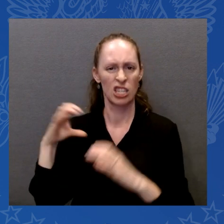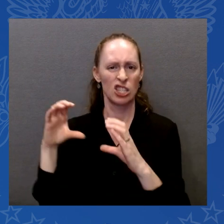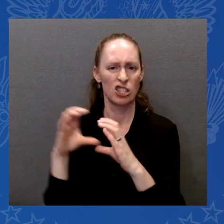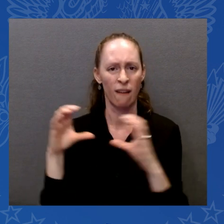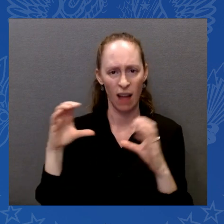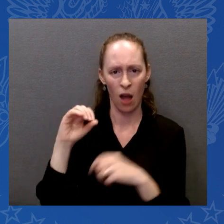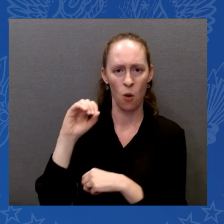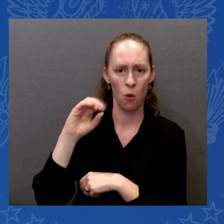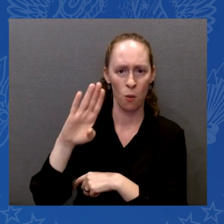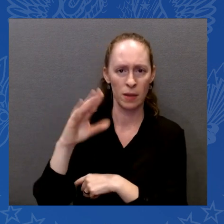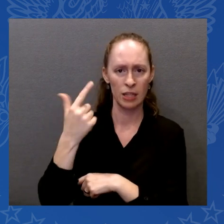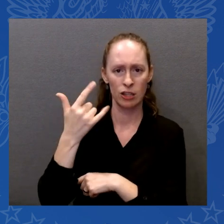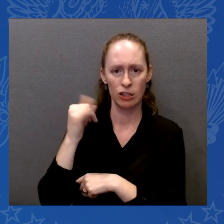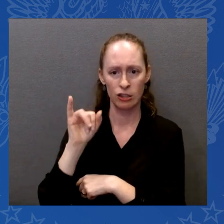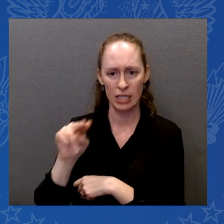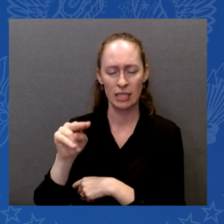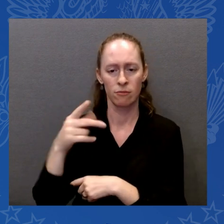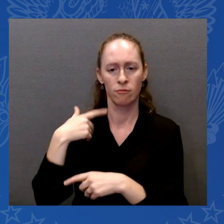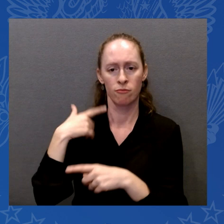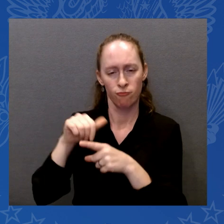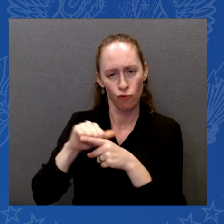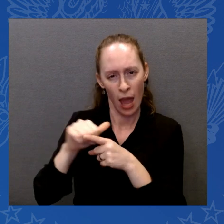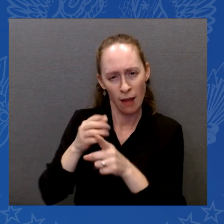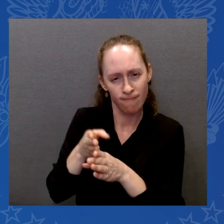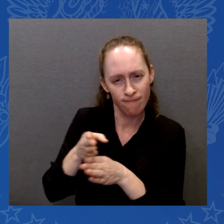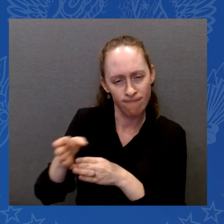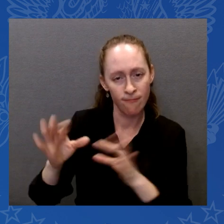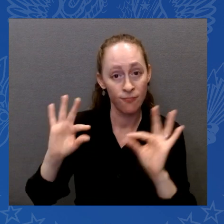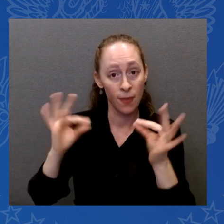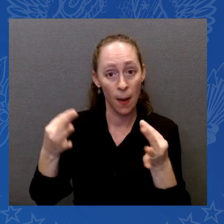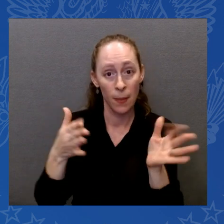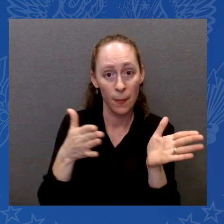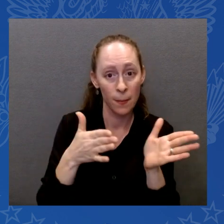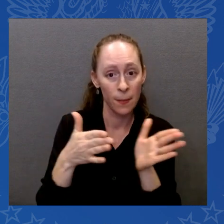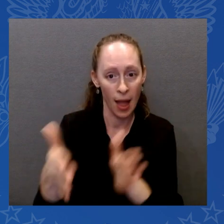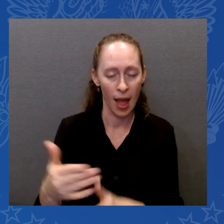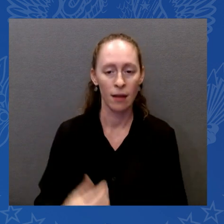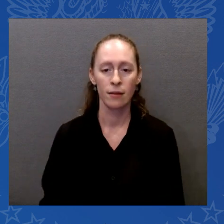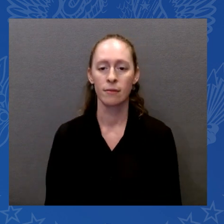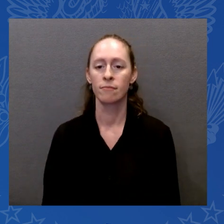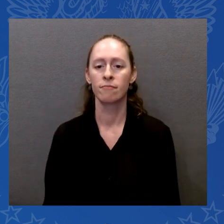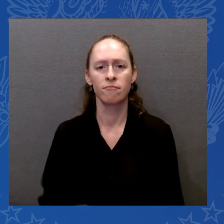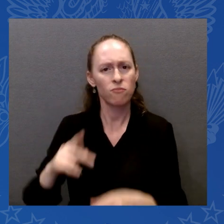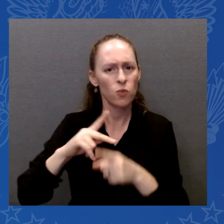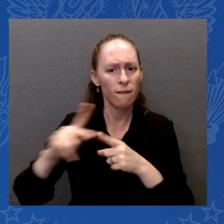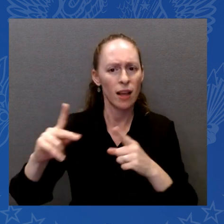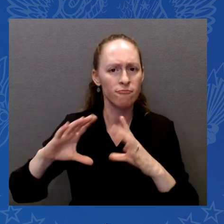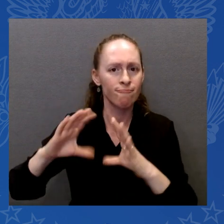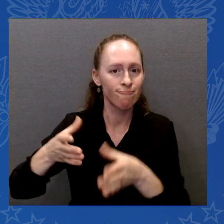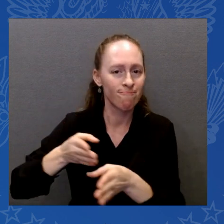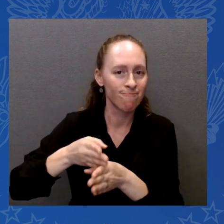and a fellow of the American College of OB-GYN. I provide comprehensive obstetrical and gynecologic care